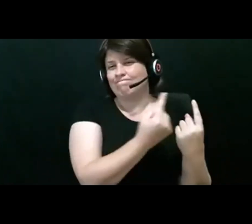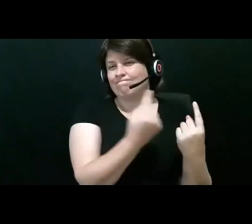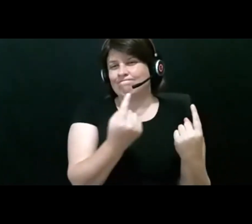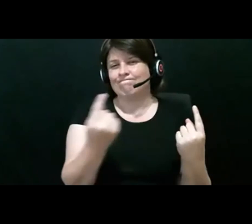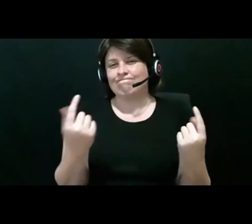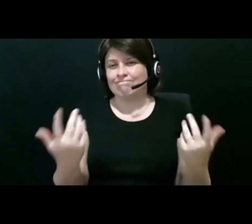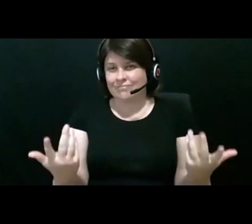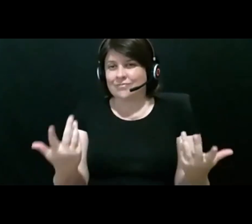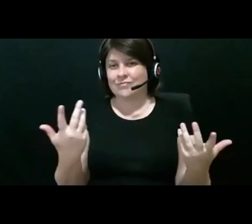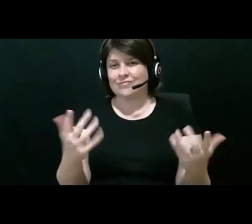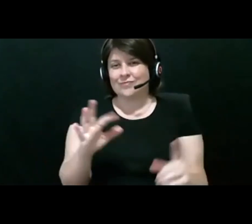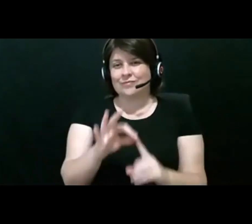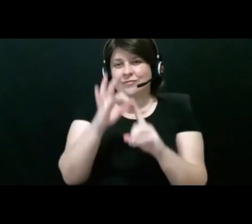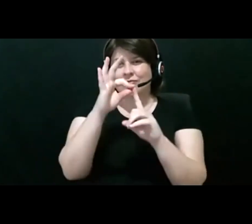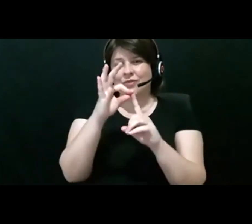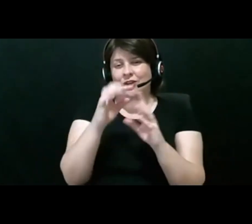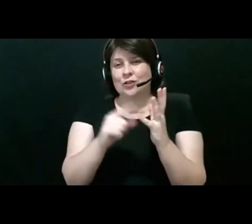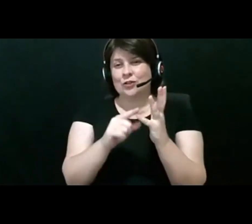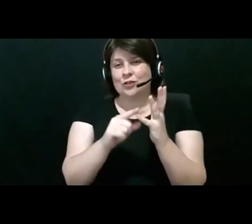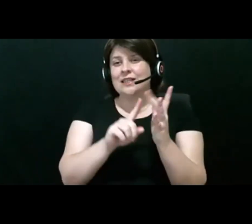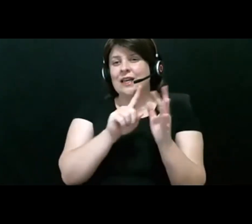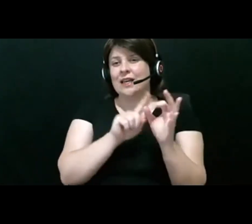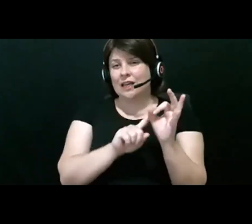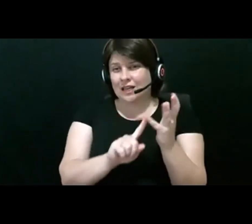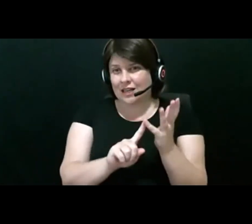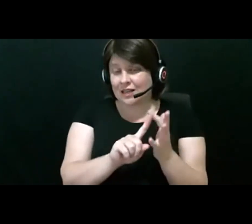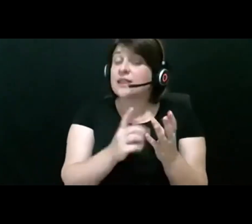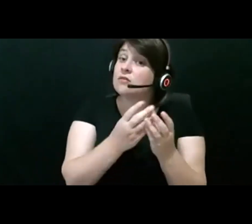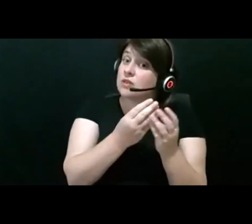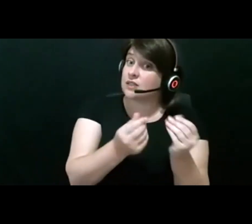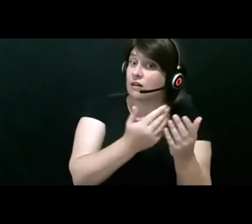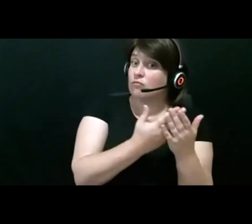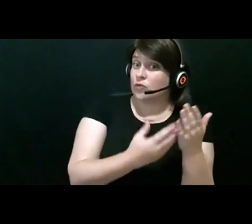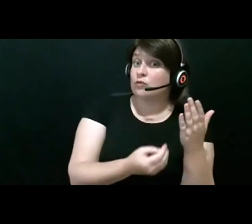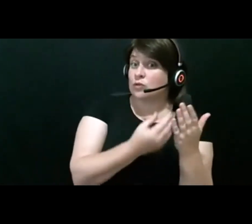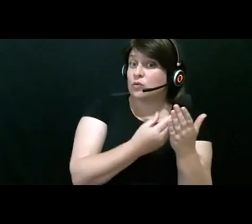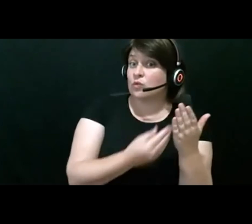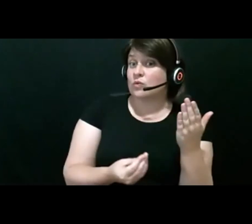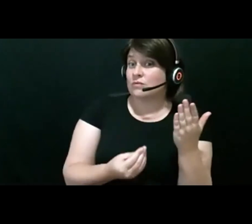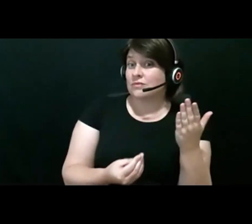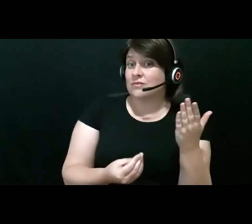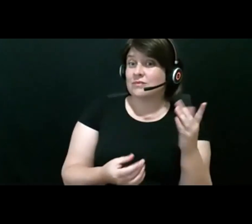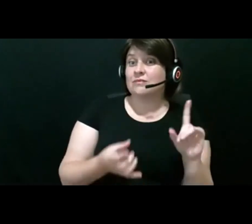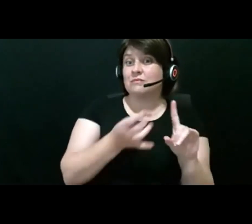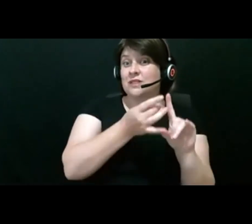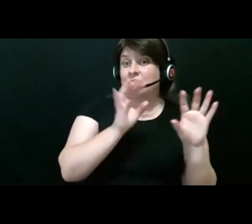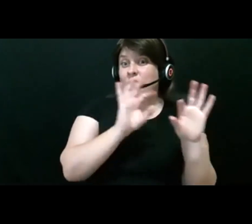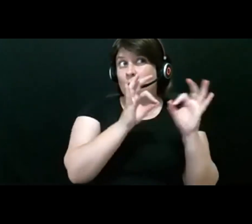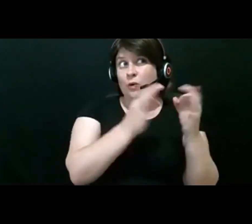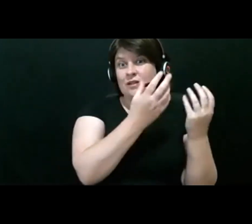unique. Having said that, there are some resources that particular places have developed,